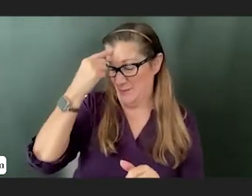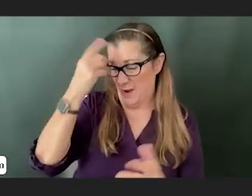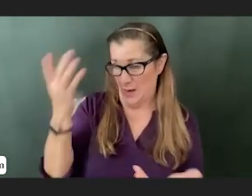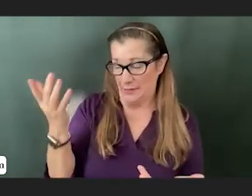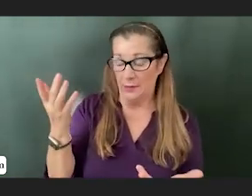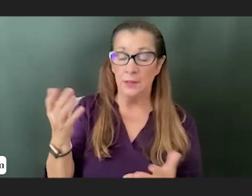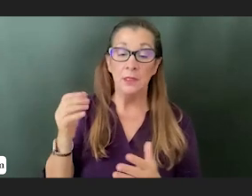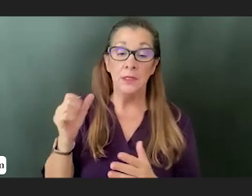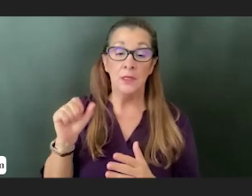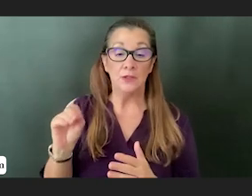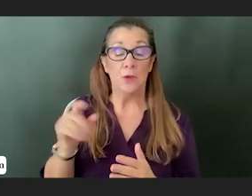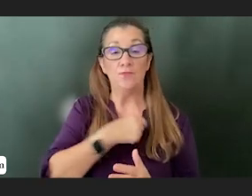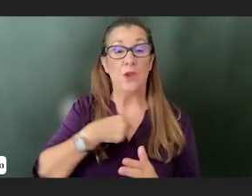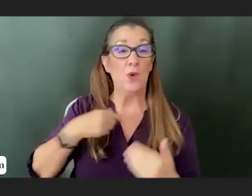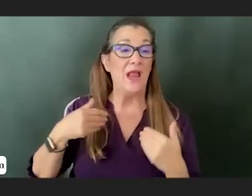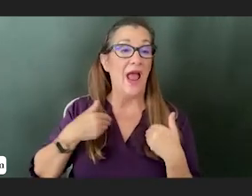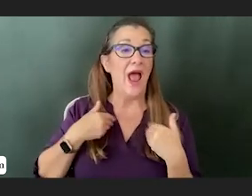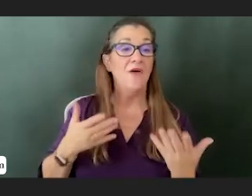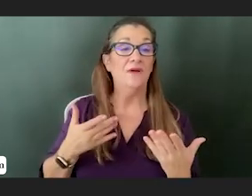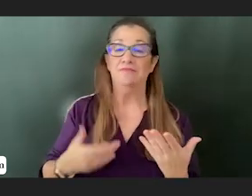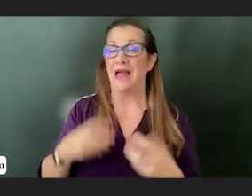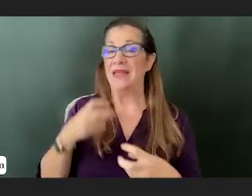So we've got this sort of dilemma. Um,